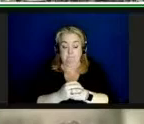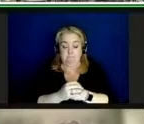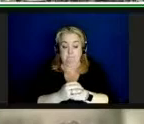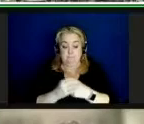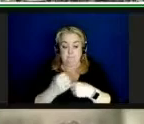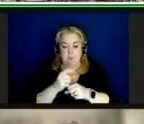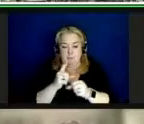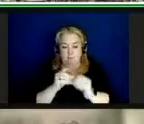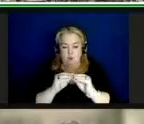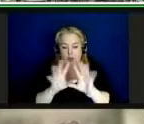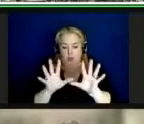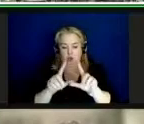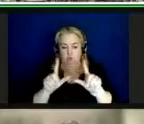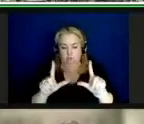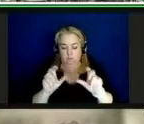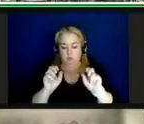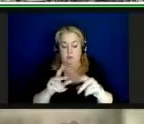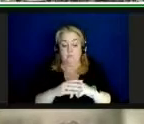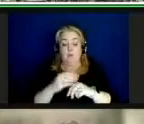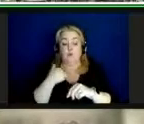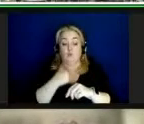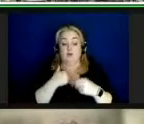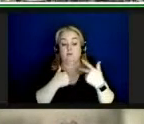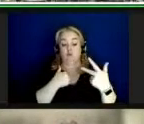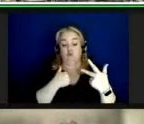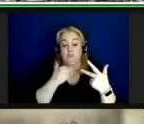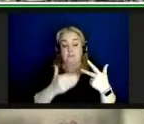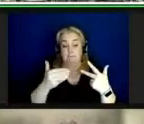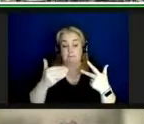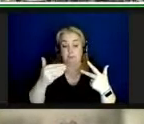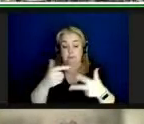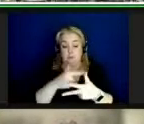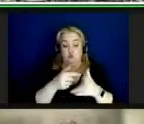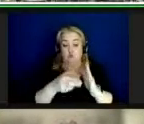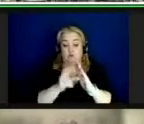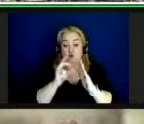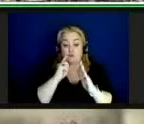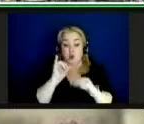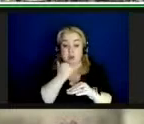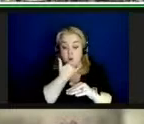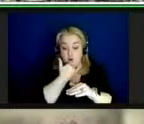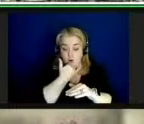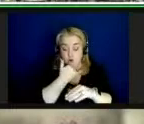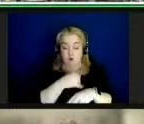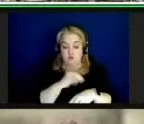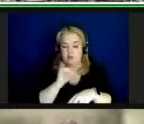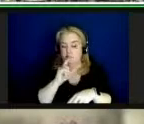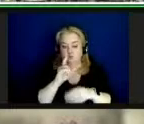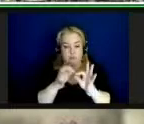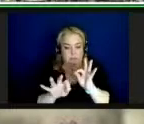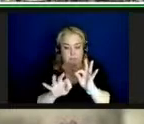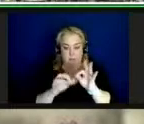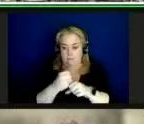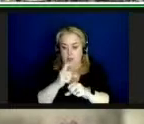WE HAVE A THREE STEP PROCESS SO